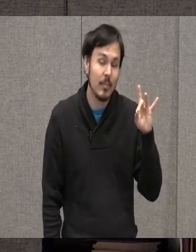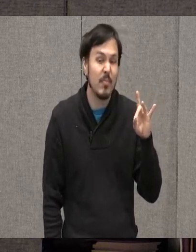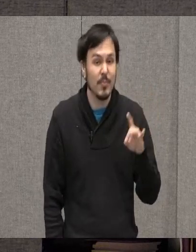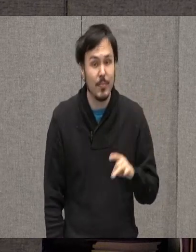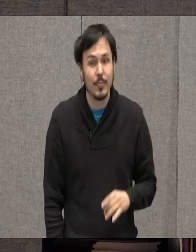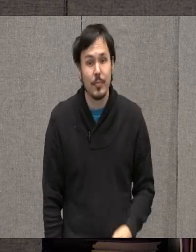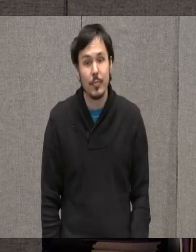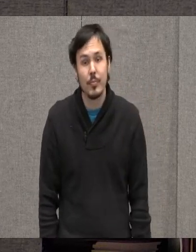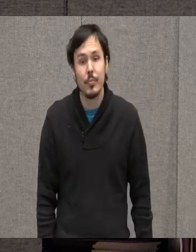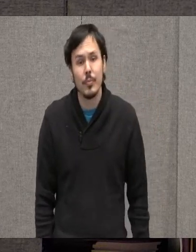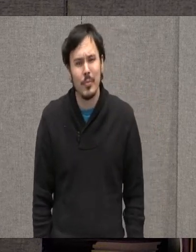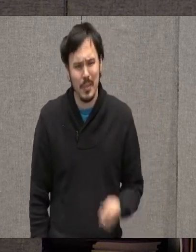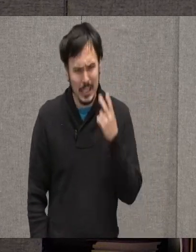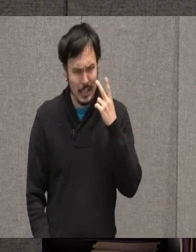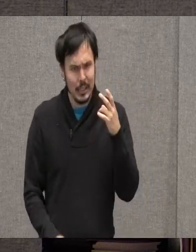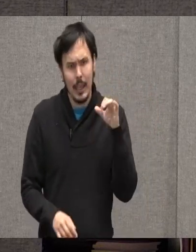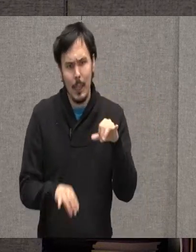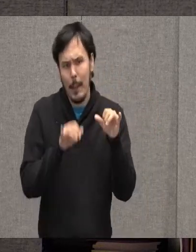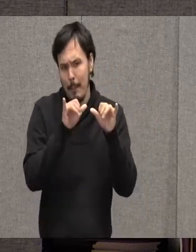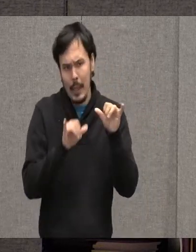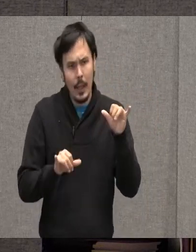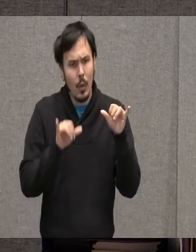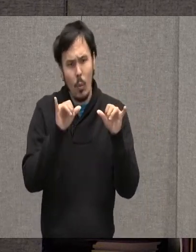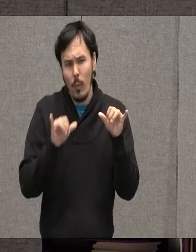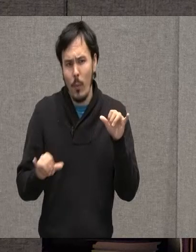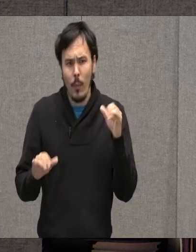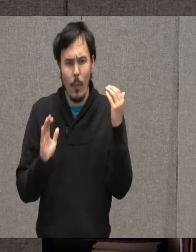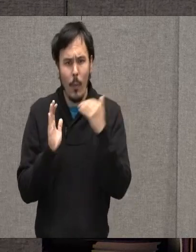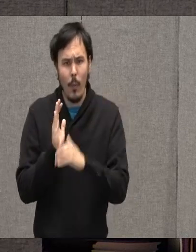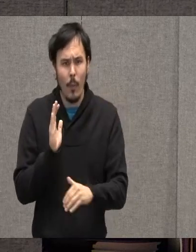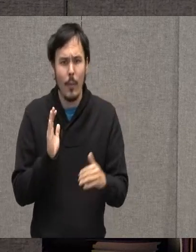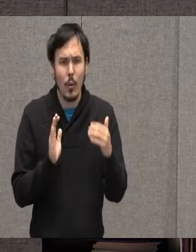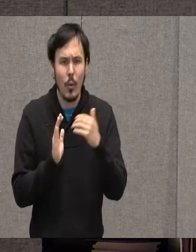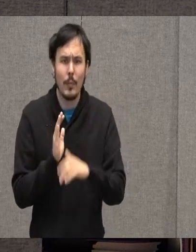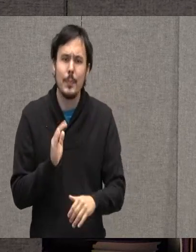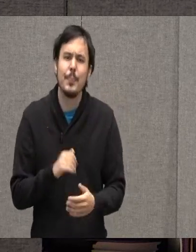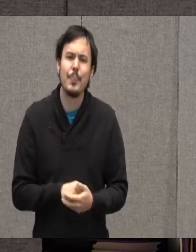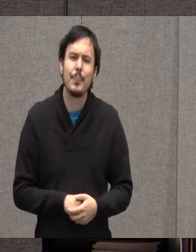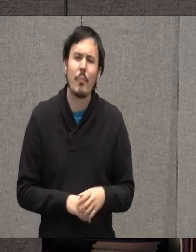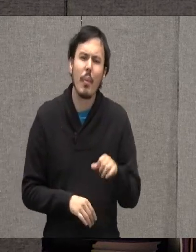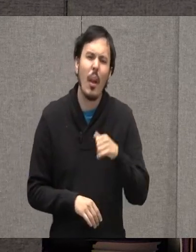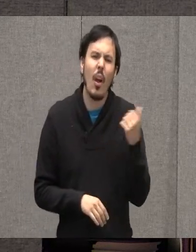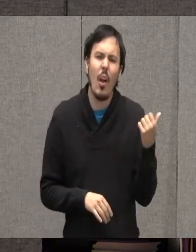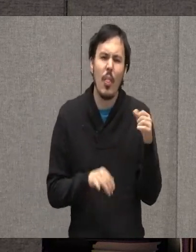we see that pattern repeated over and over. What other patterns do you see?